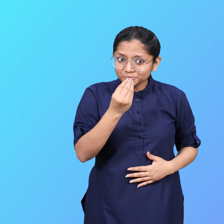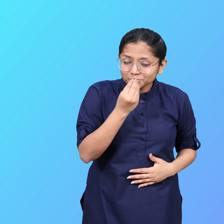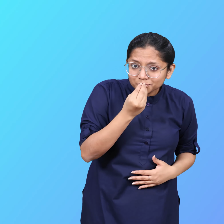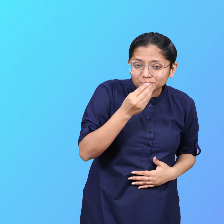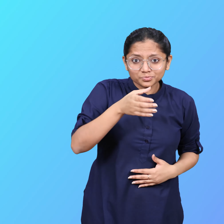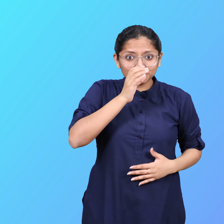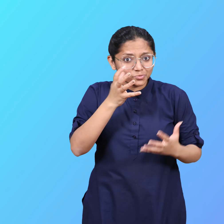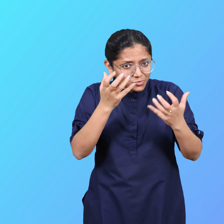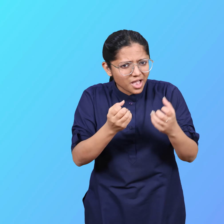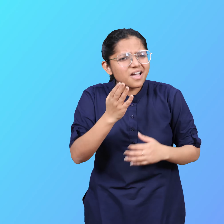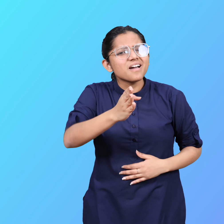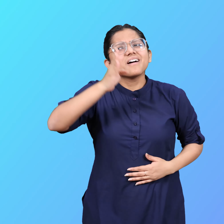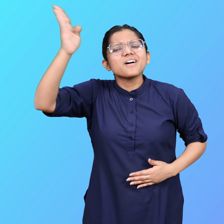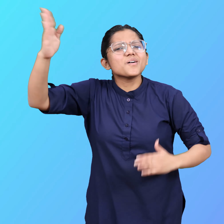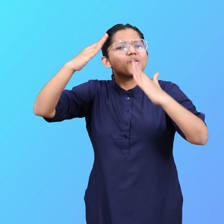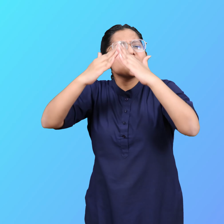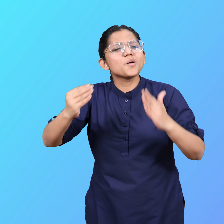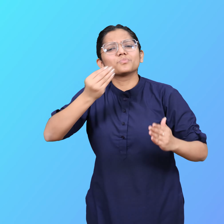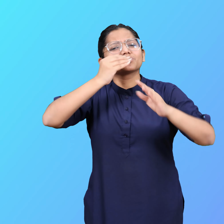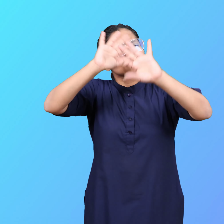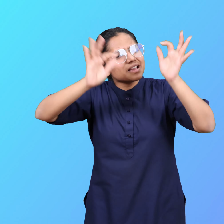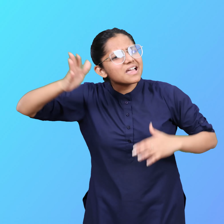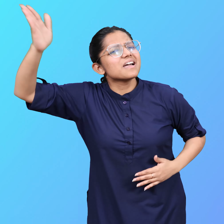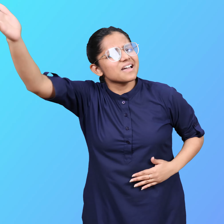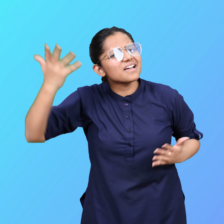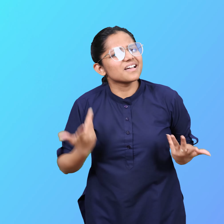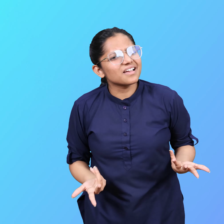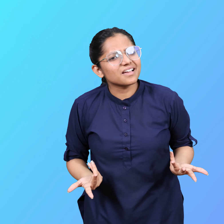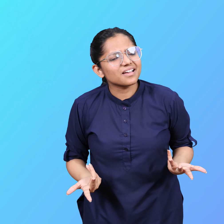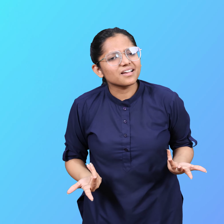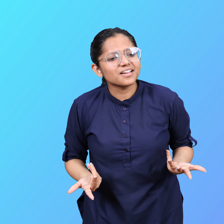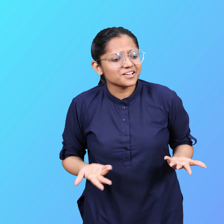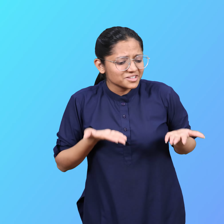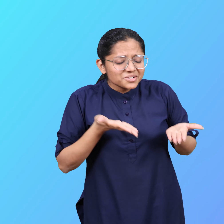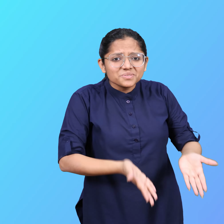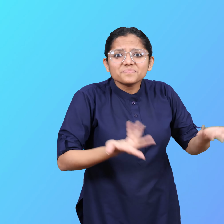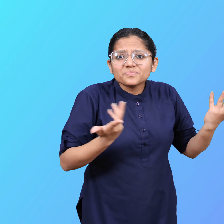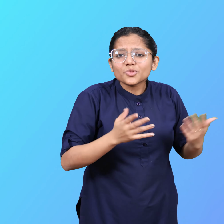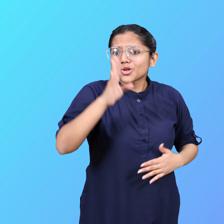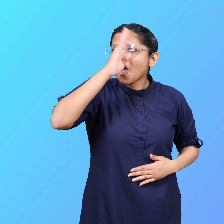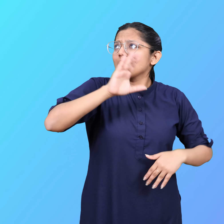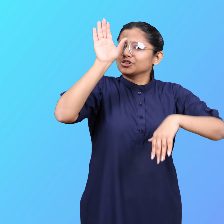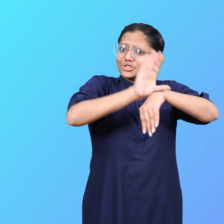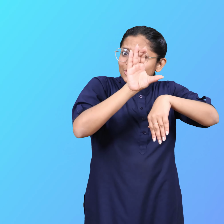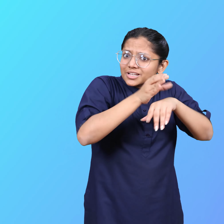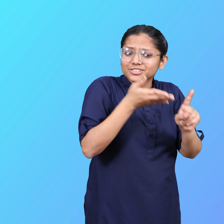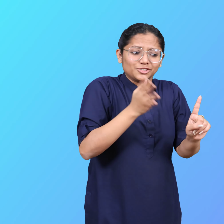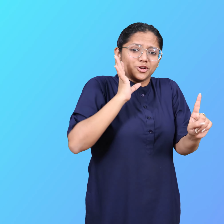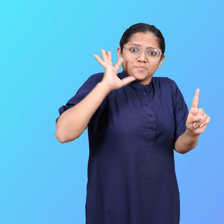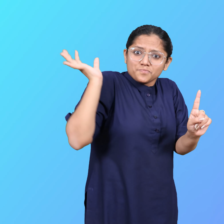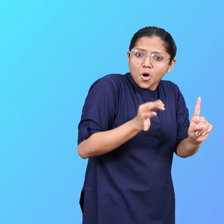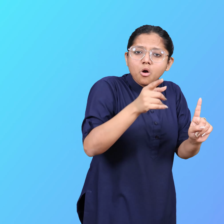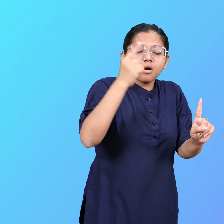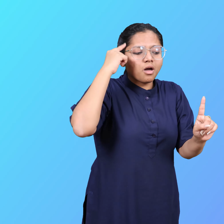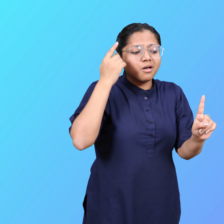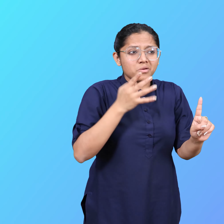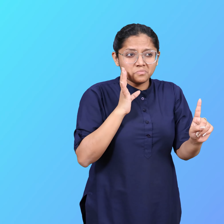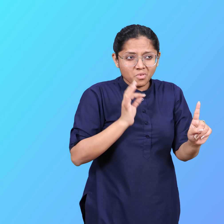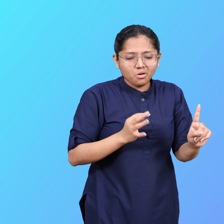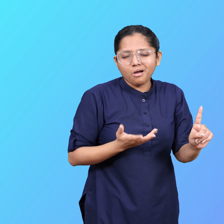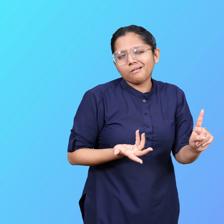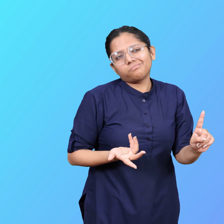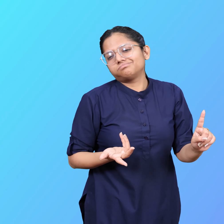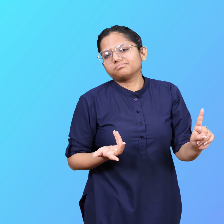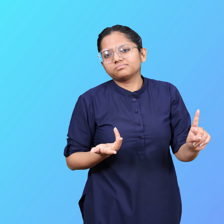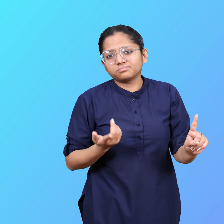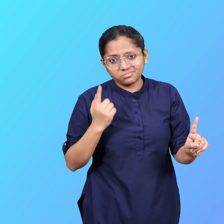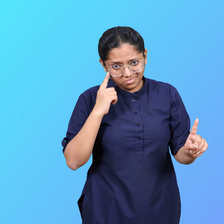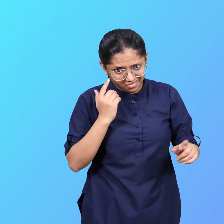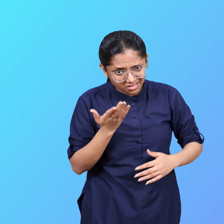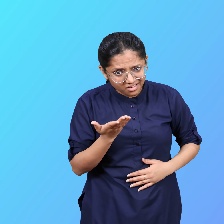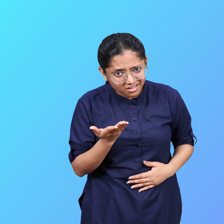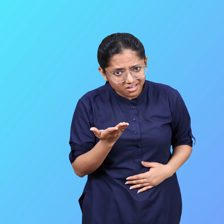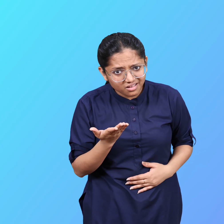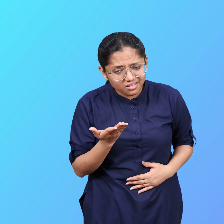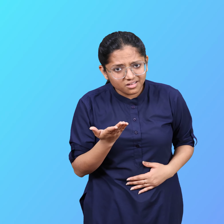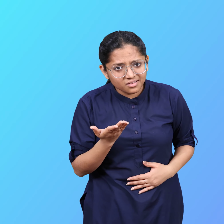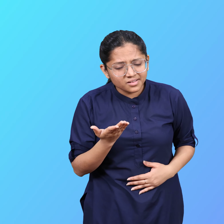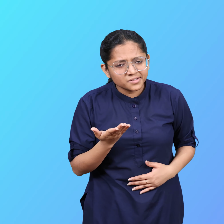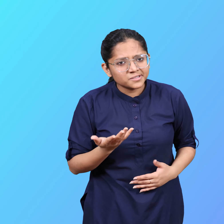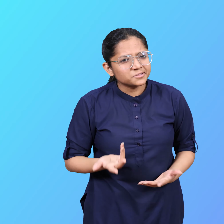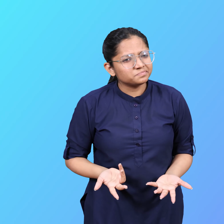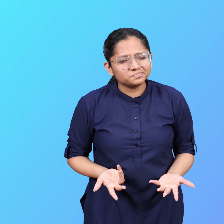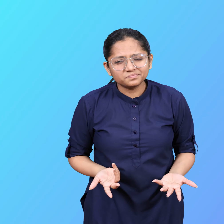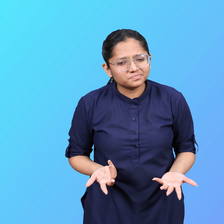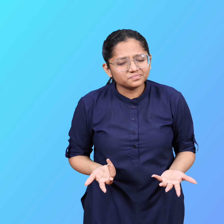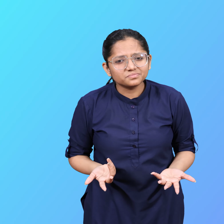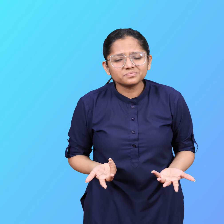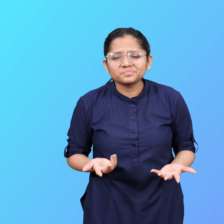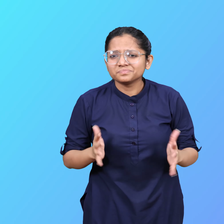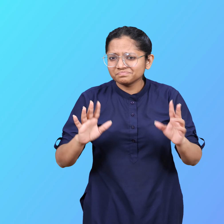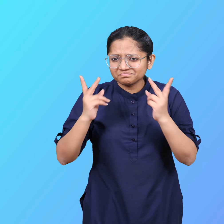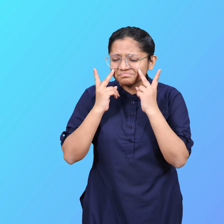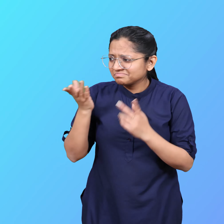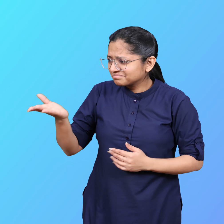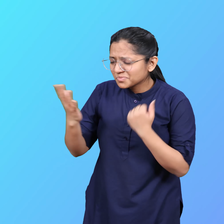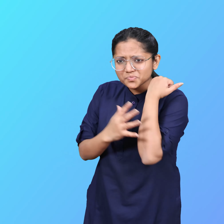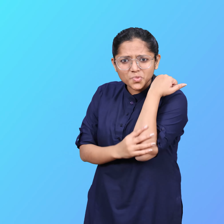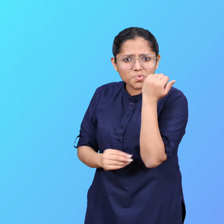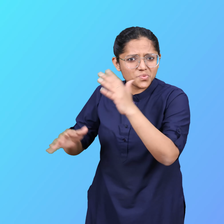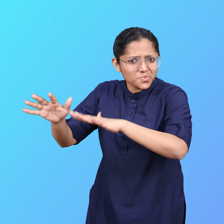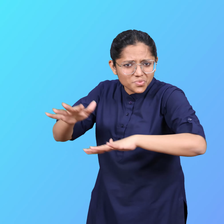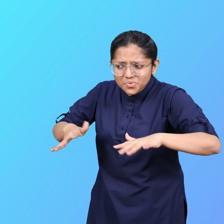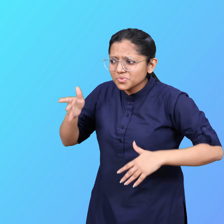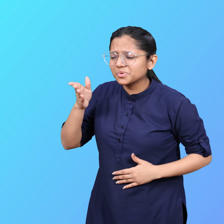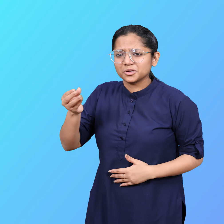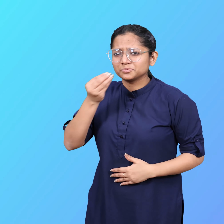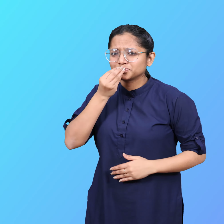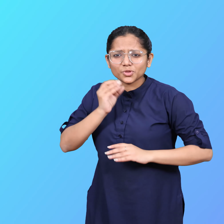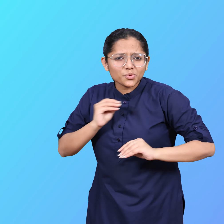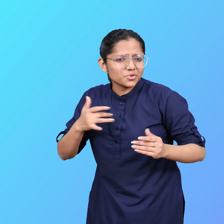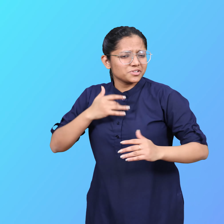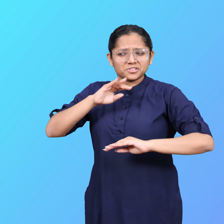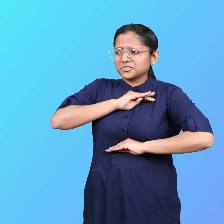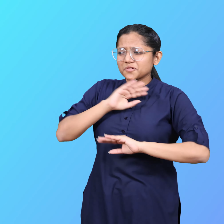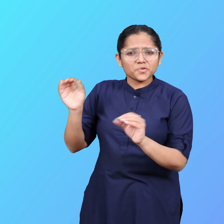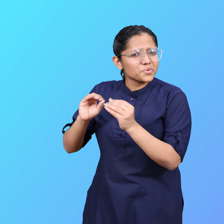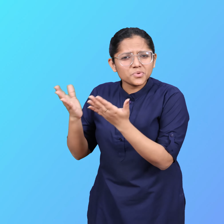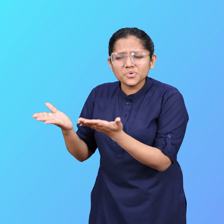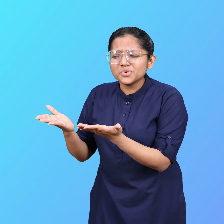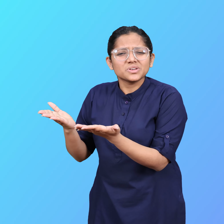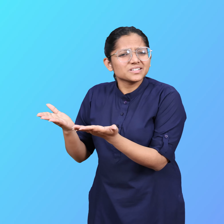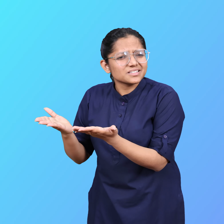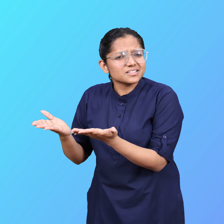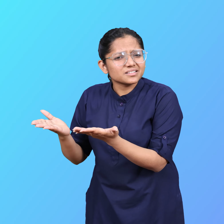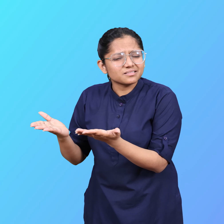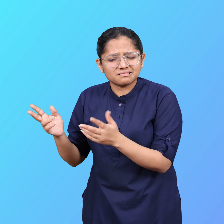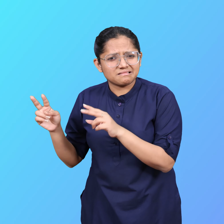You can eat and drink in your own homes. It seems that you think God’s church is not important. You embarrass those who are poor.